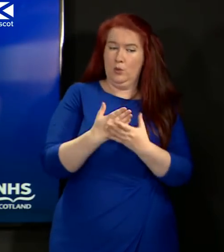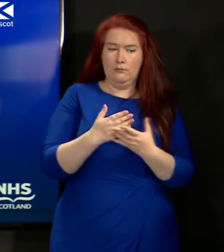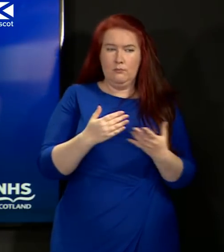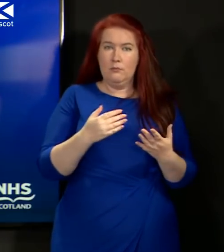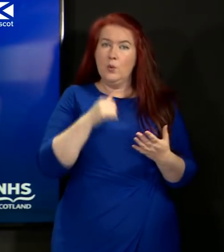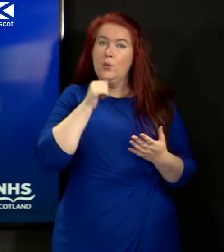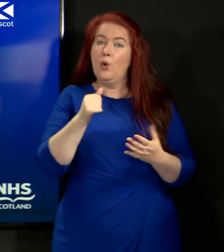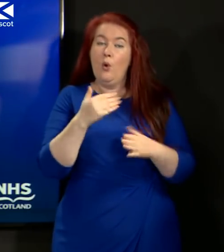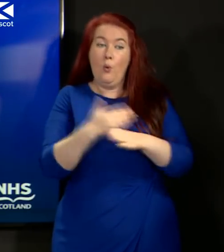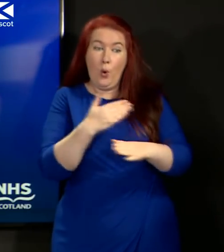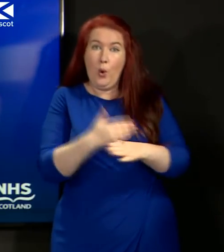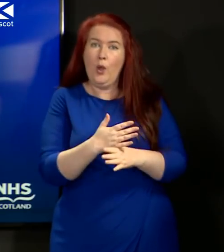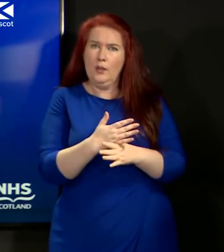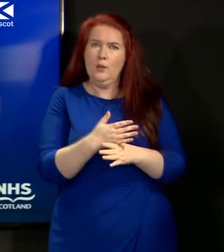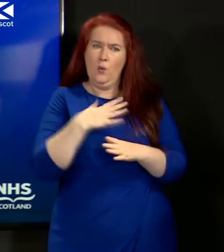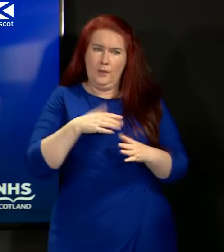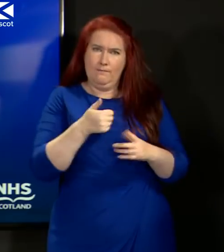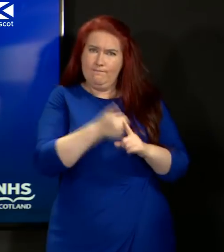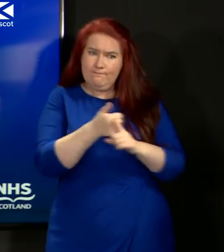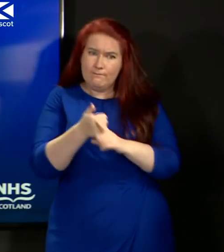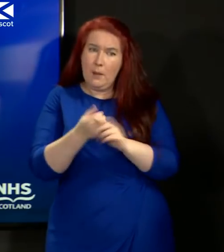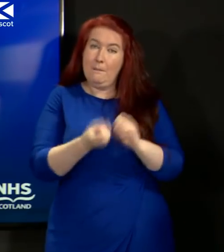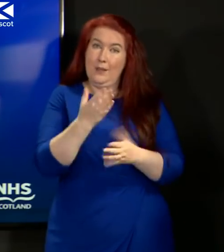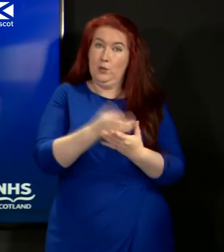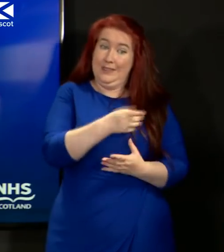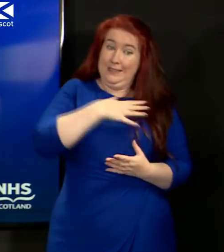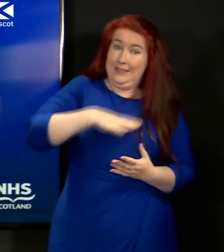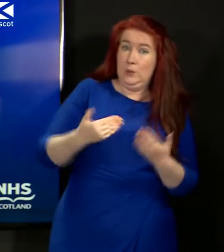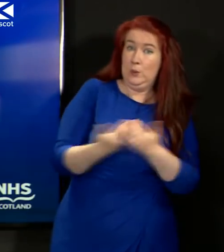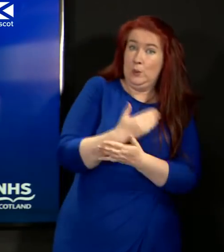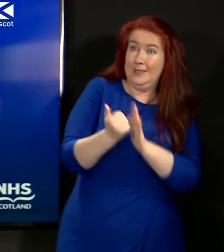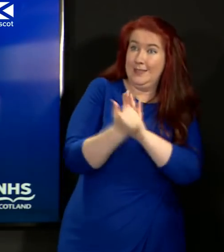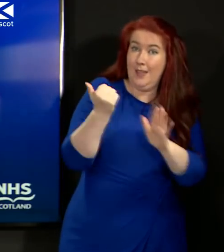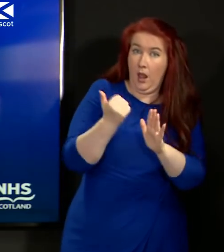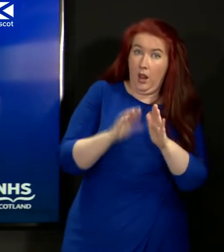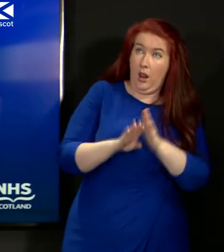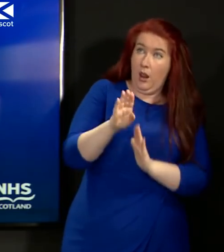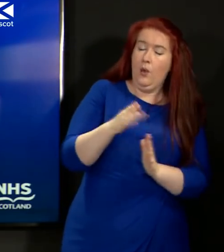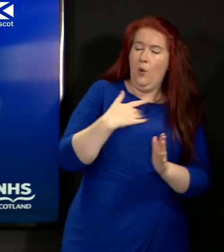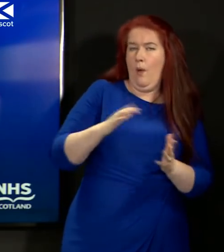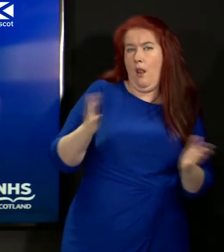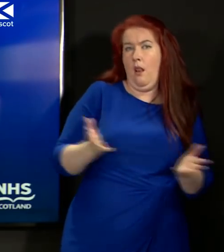skills they need as we re-emerge from the crisis. I along with the Deputy